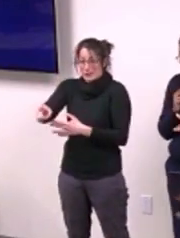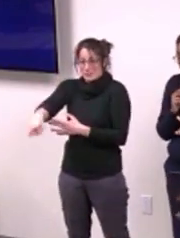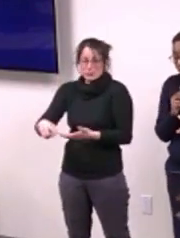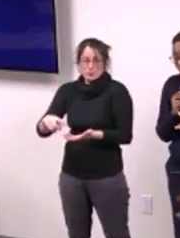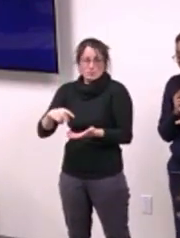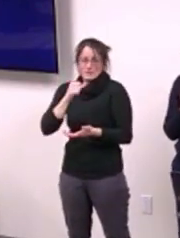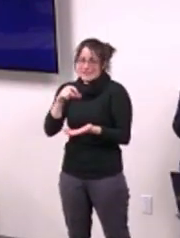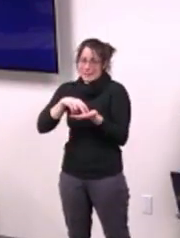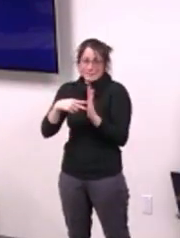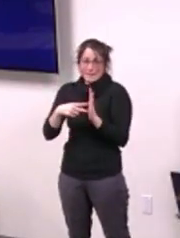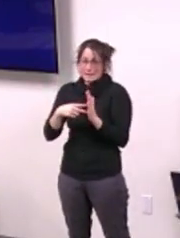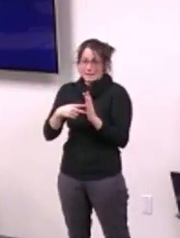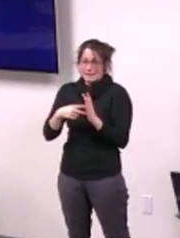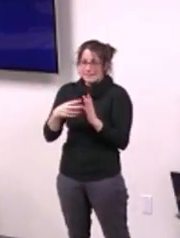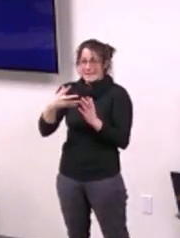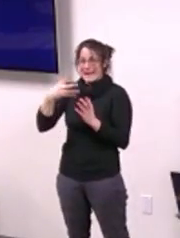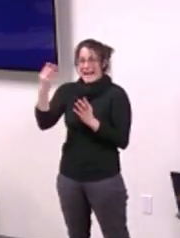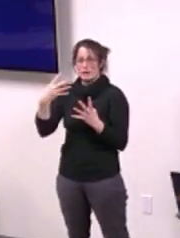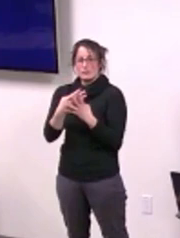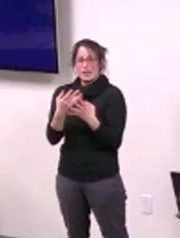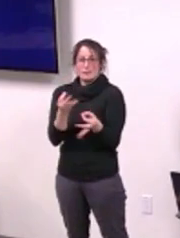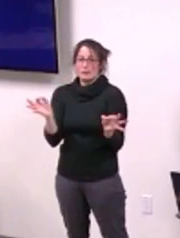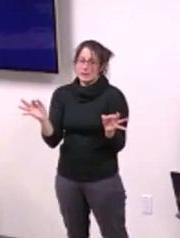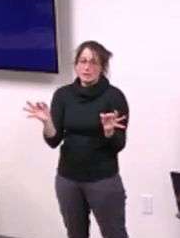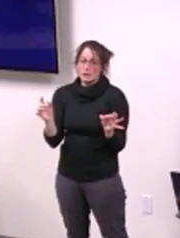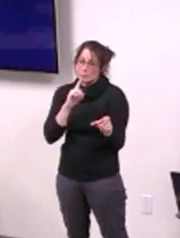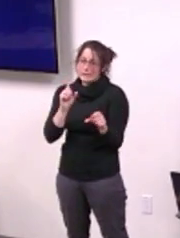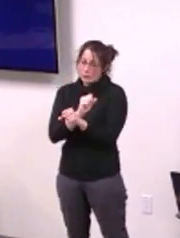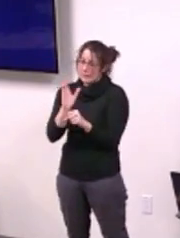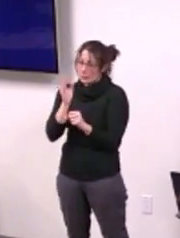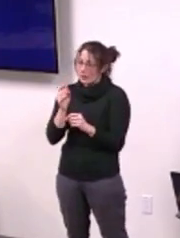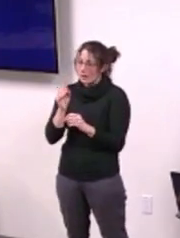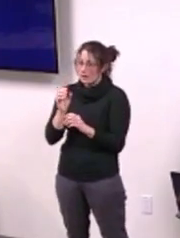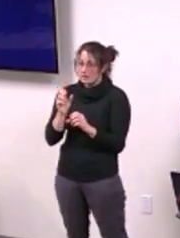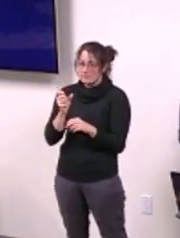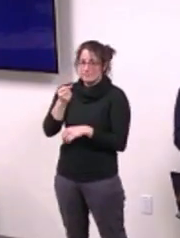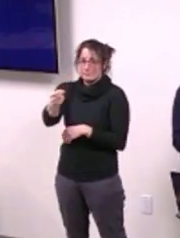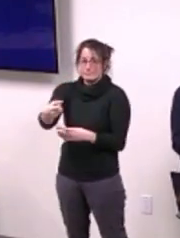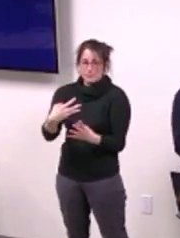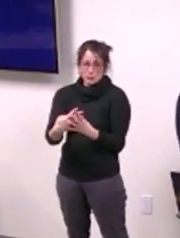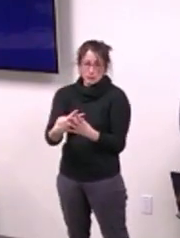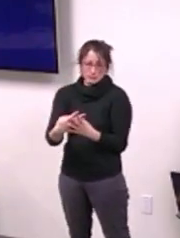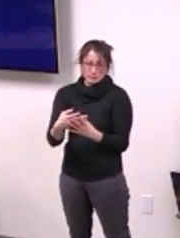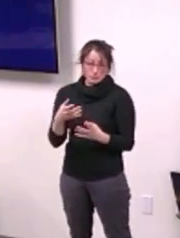Quite literally you end up in prison. So that's all I'll say about that.